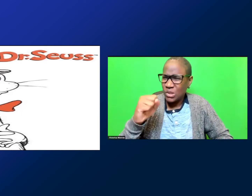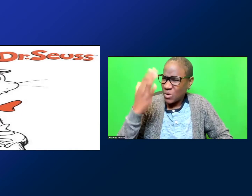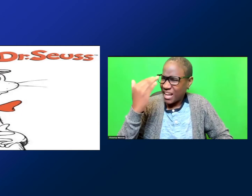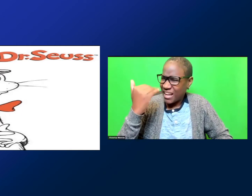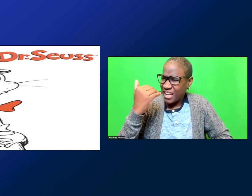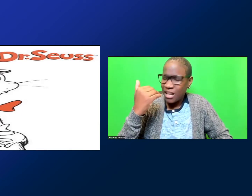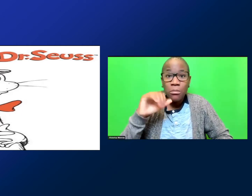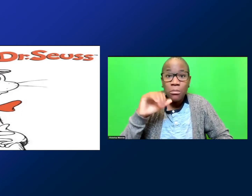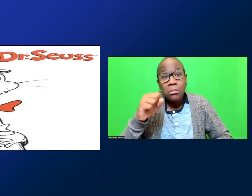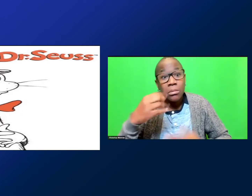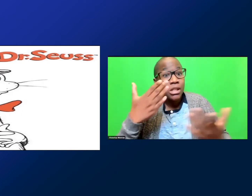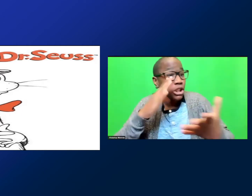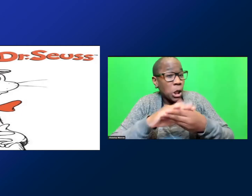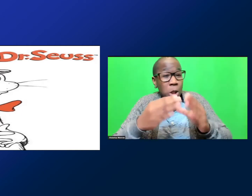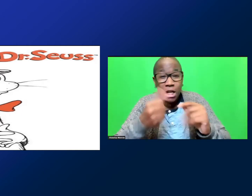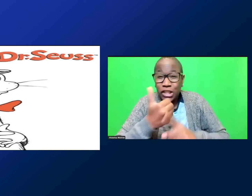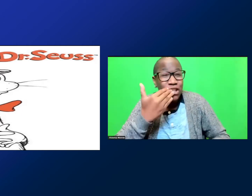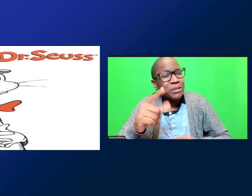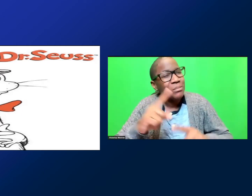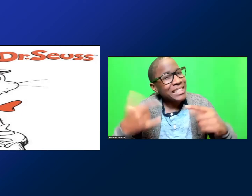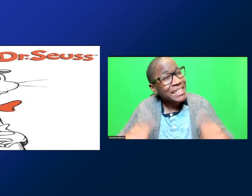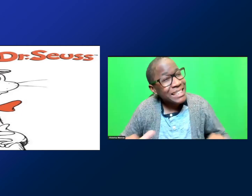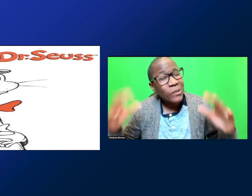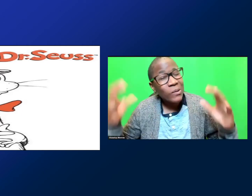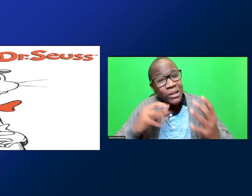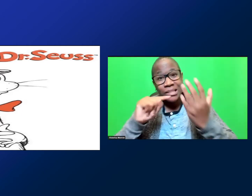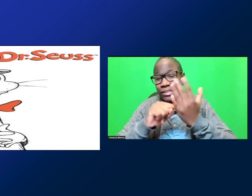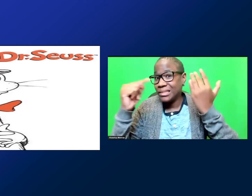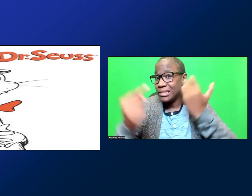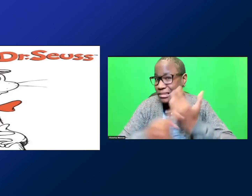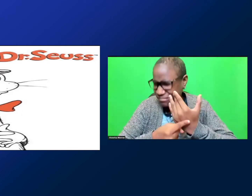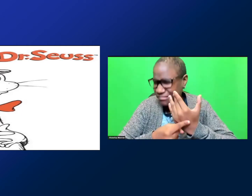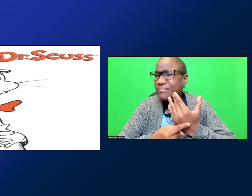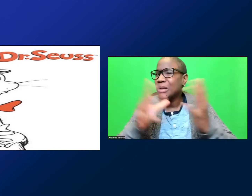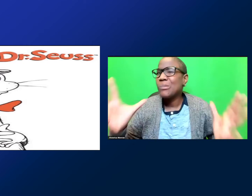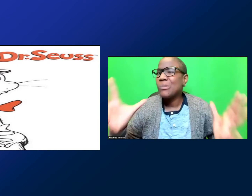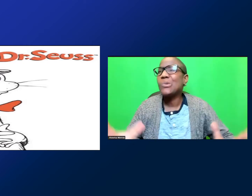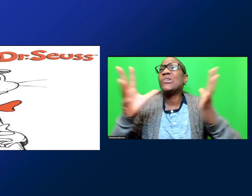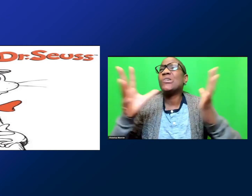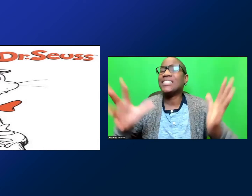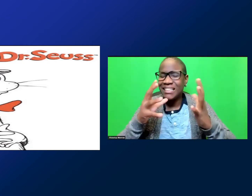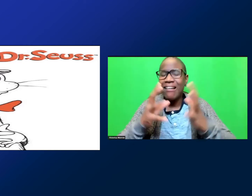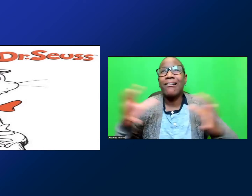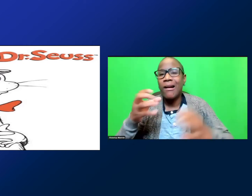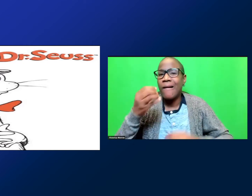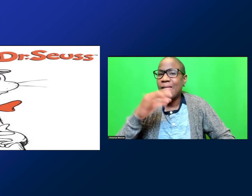to anyone who remains on the fence of whether or not they should continue to celebrate an author such as dr seuss which you know he is very celebrated here in